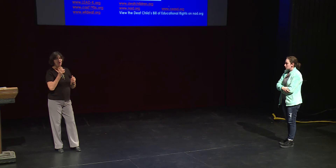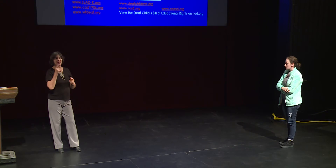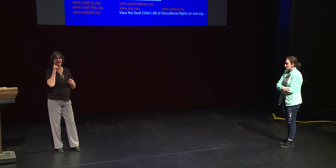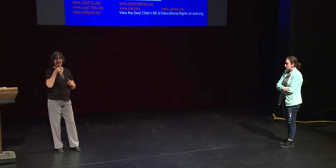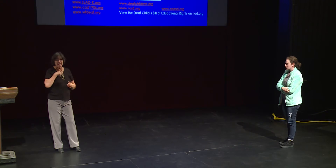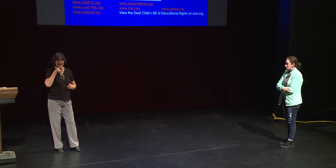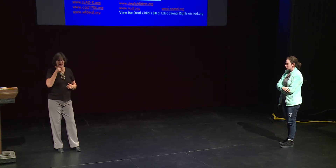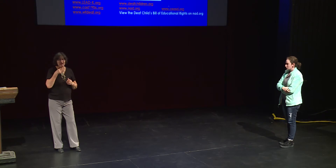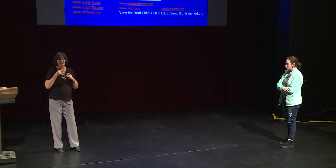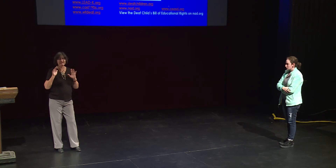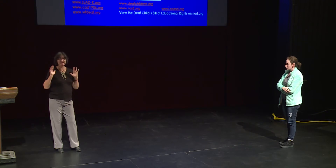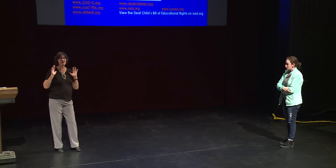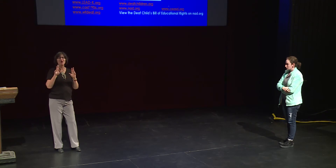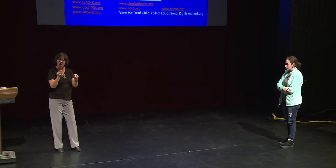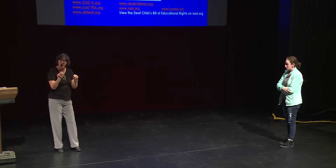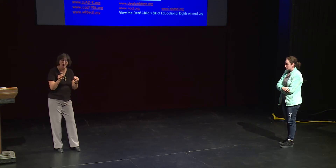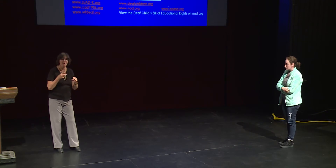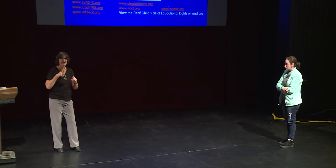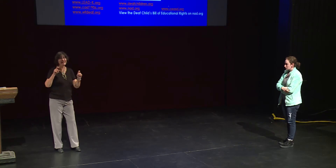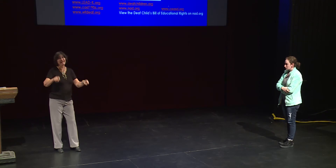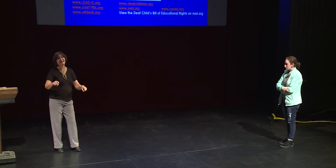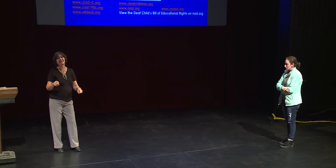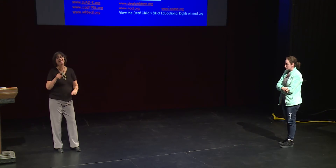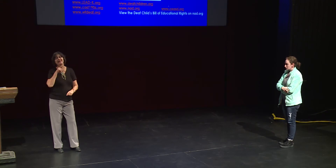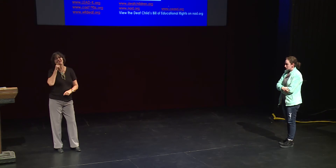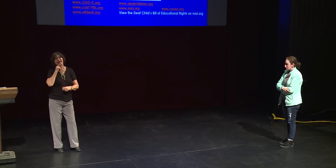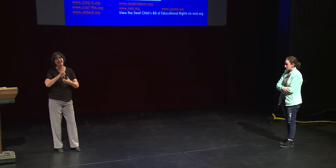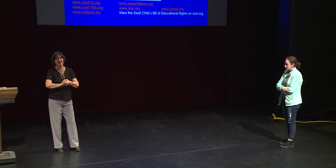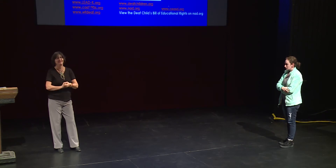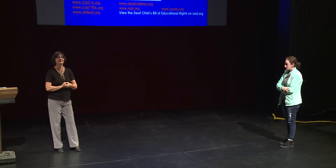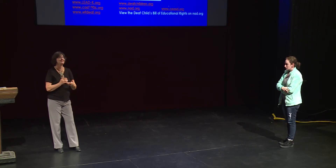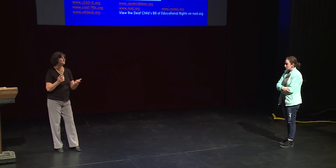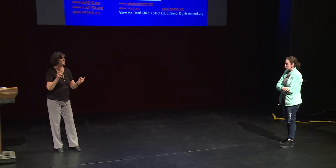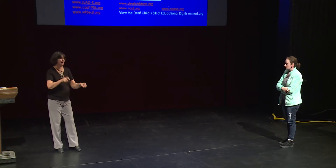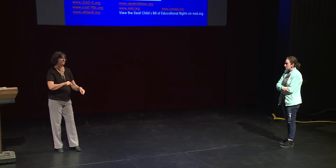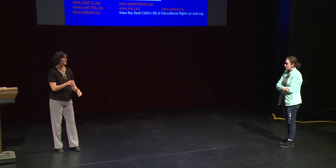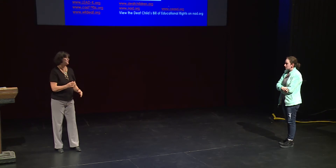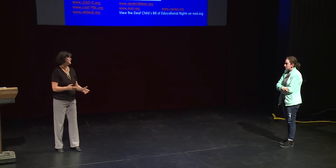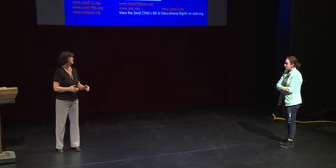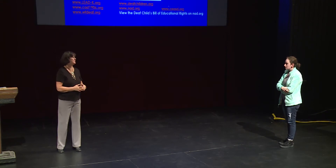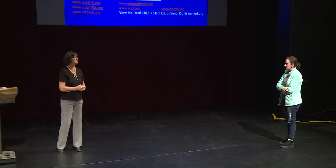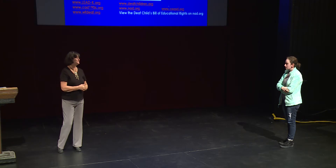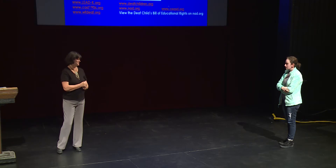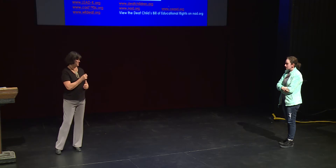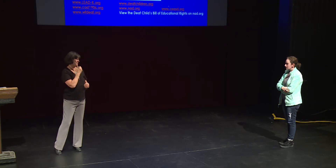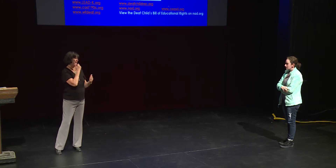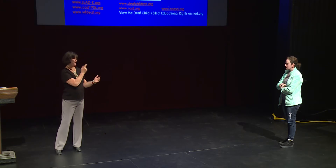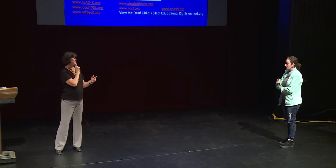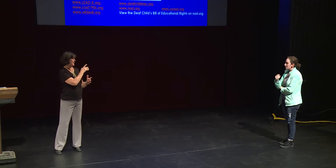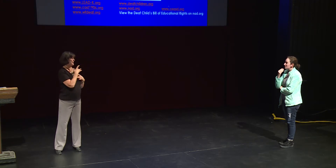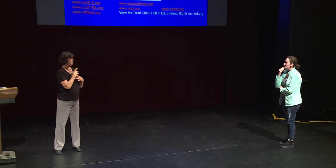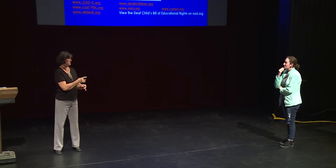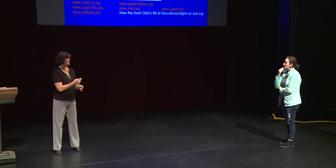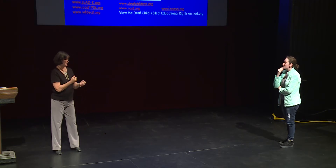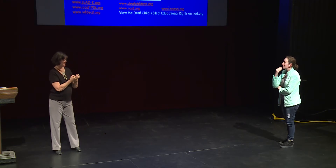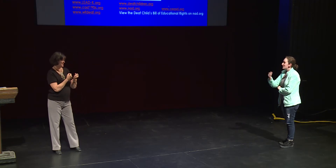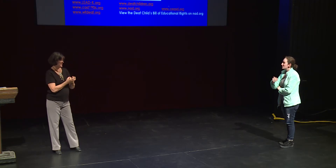what they are going to need to do. That's great. I really would encourage you to become that hearing ally, because our community certainly needs people like you.